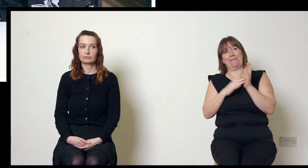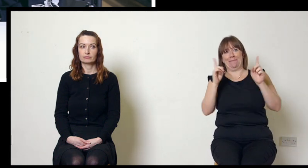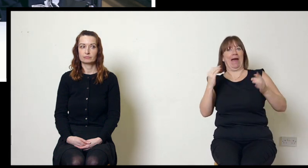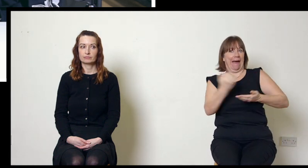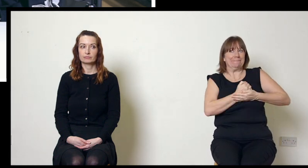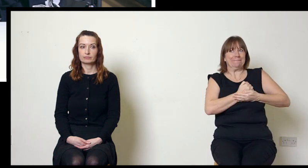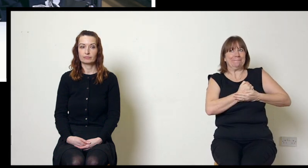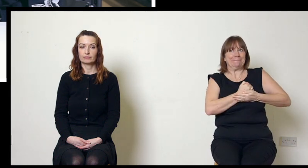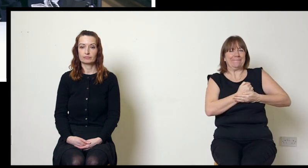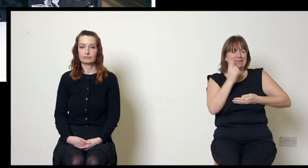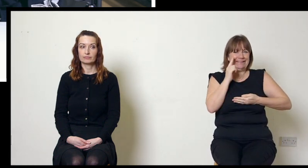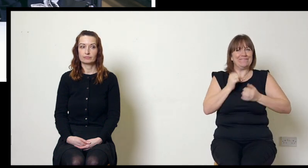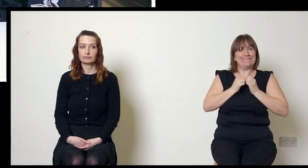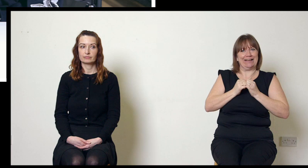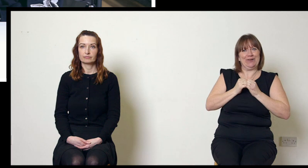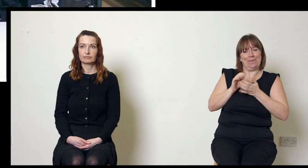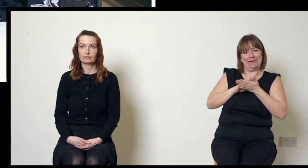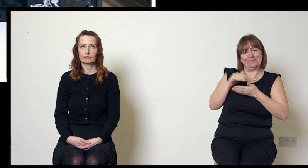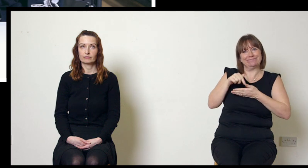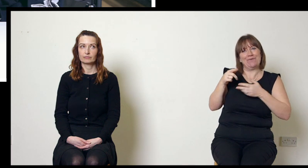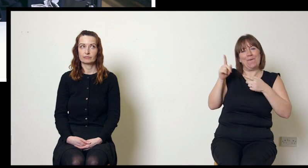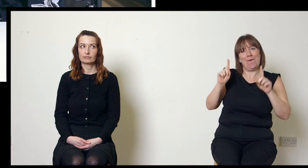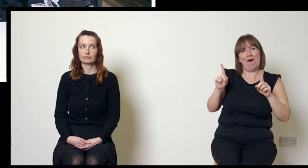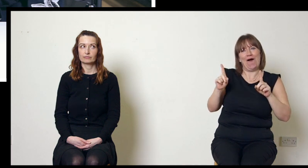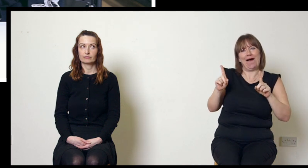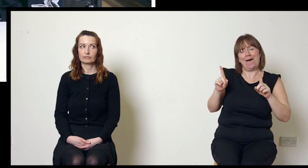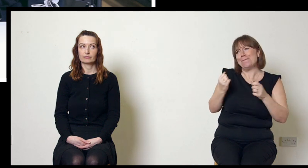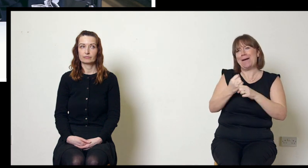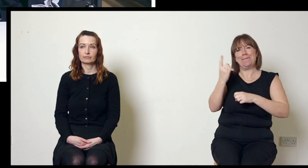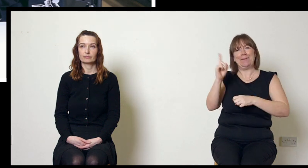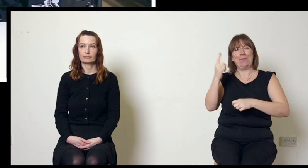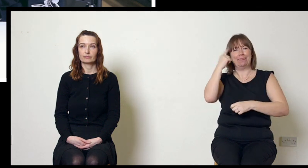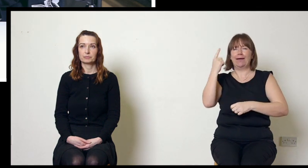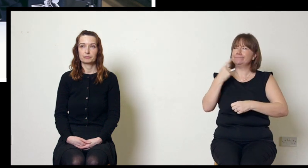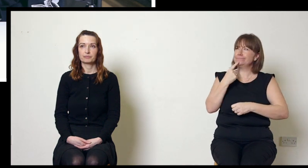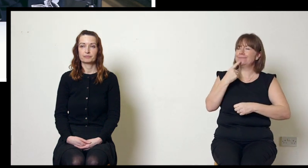They've seen the value of what that did and really start making people think about access and disability rights.